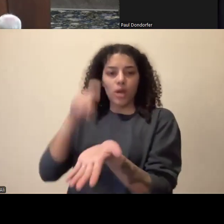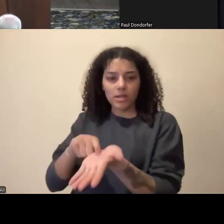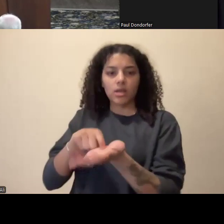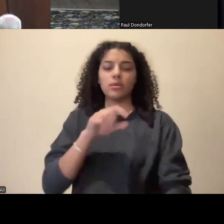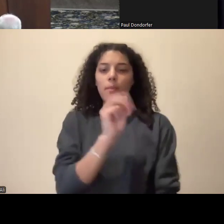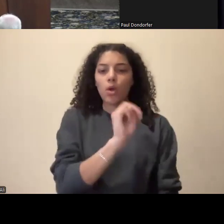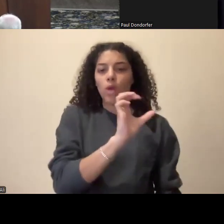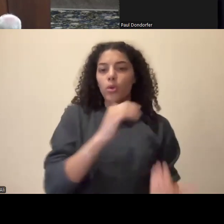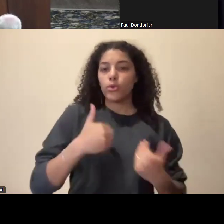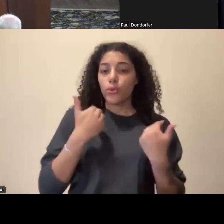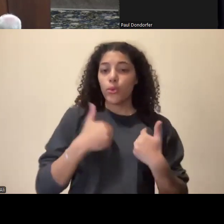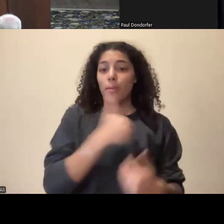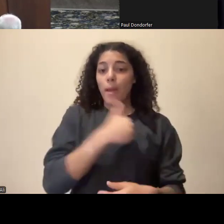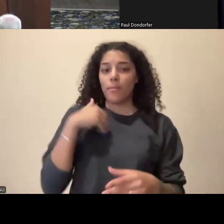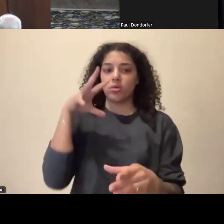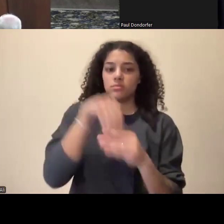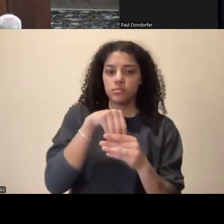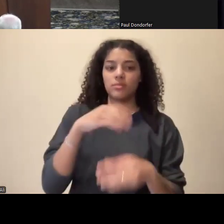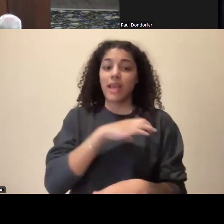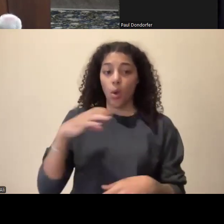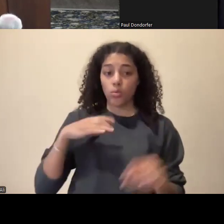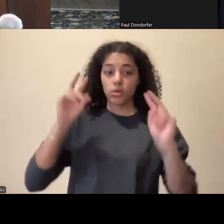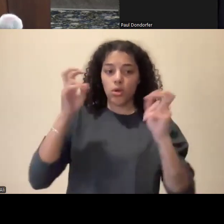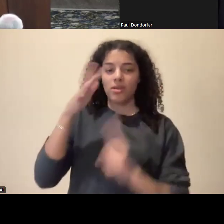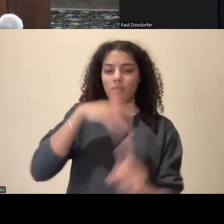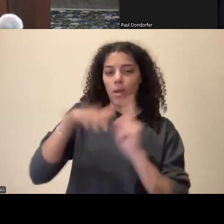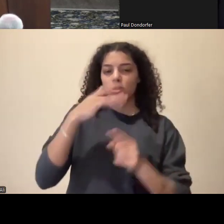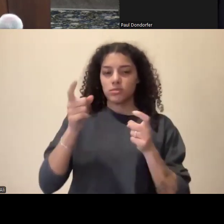the Environmental Management Council Whereas it is a sense of the legislature to honor